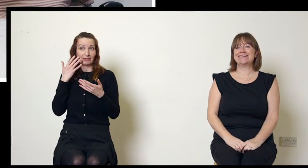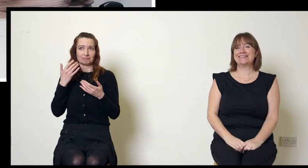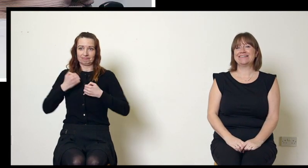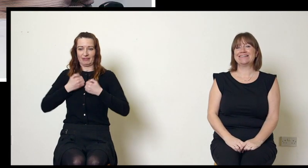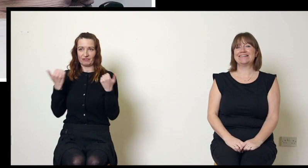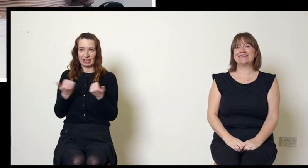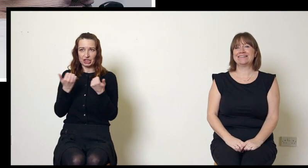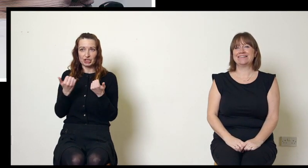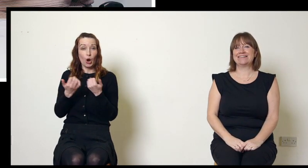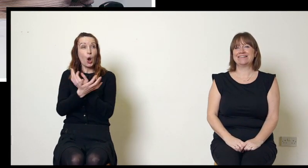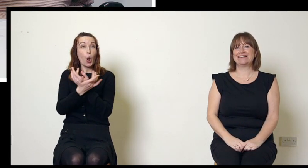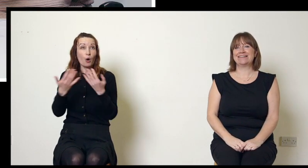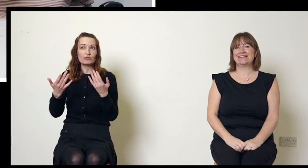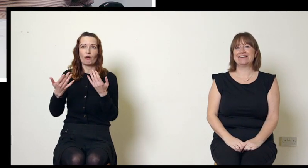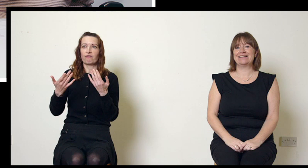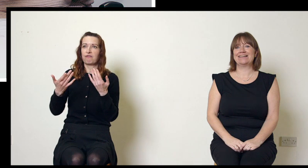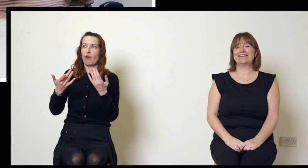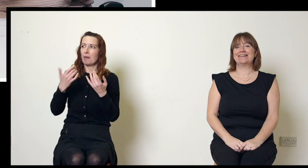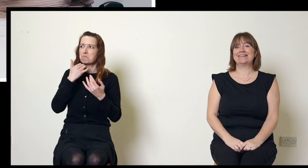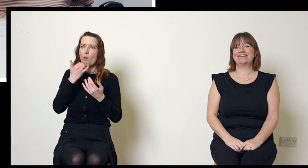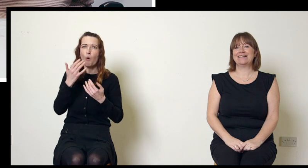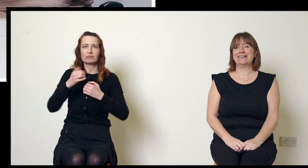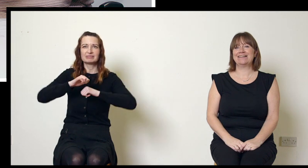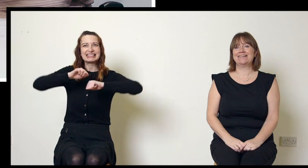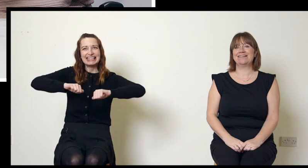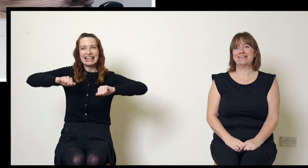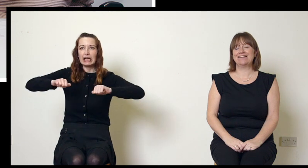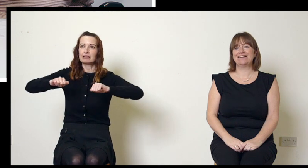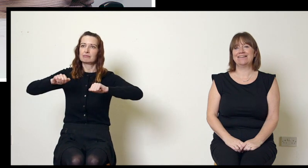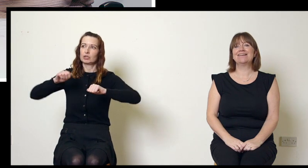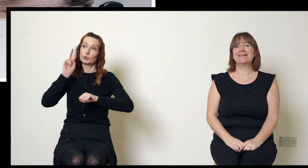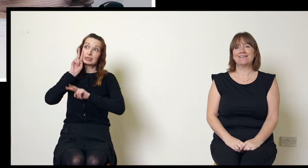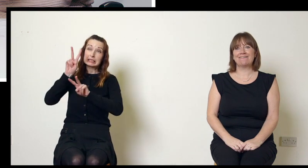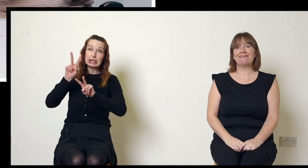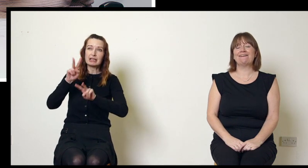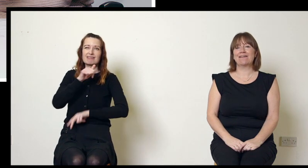there's loads sofas now in place, loads more seating in place, and you’ll see there's a lot… nicer interaction